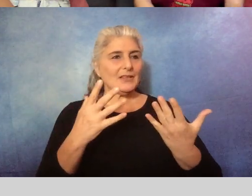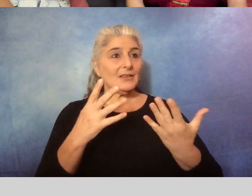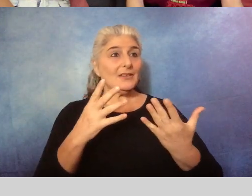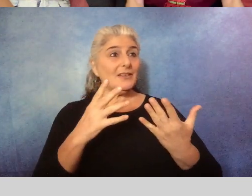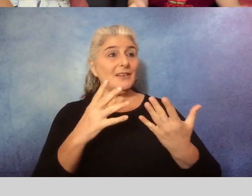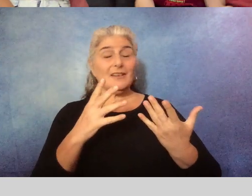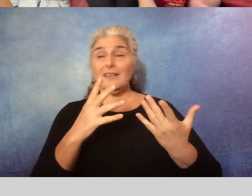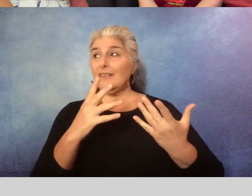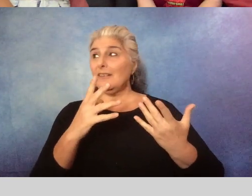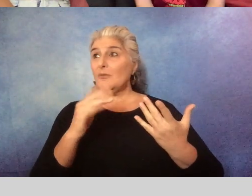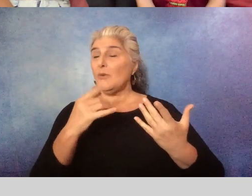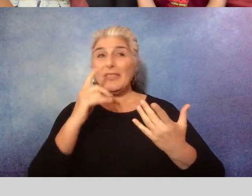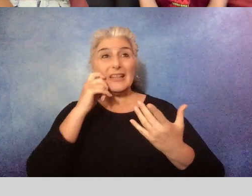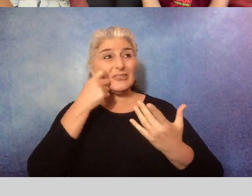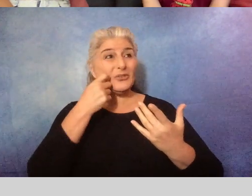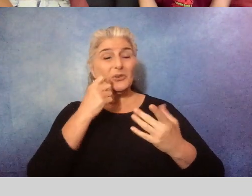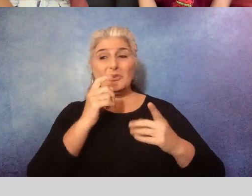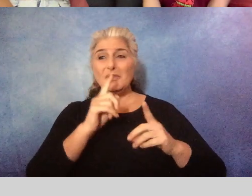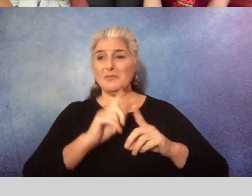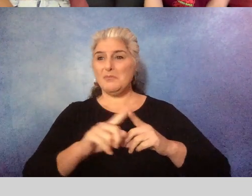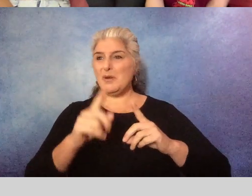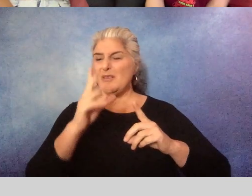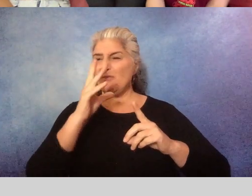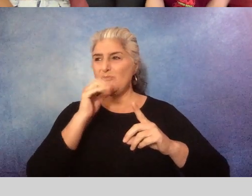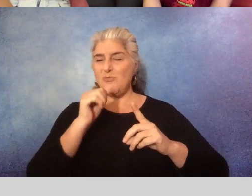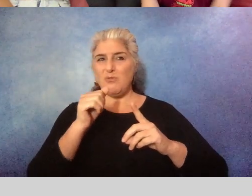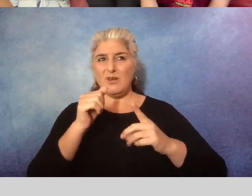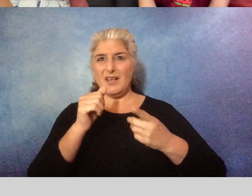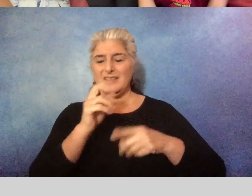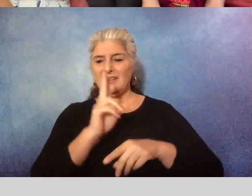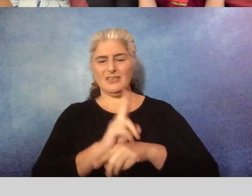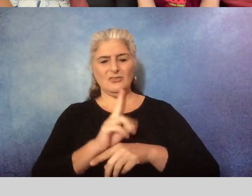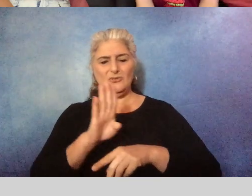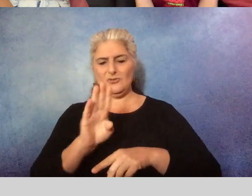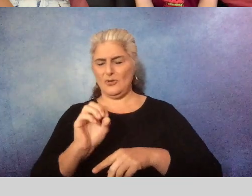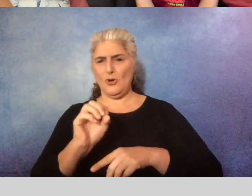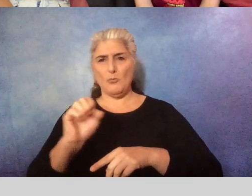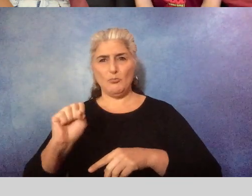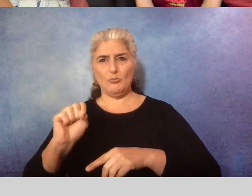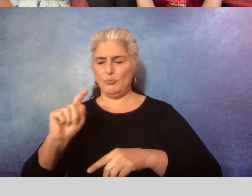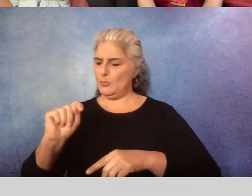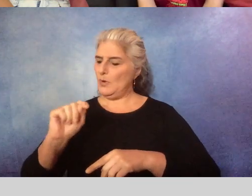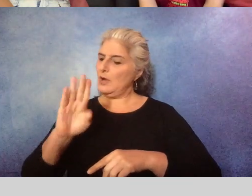And cool, but why then just not using a bootstrap instead? You may ask.